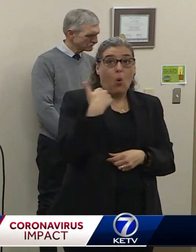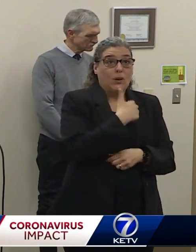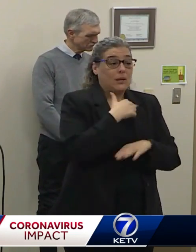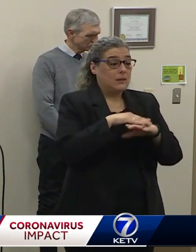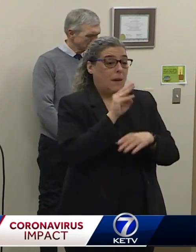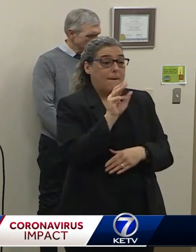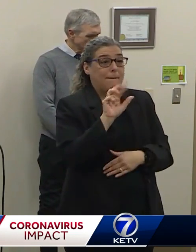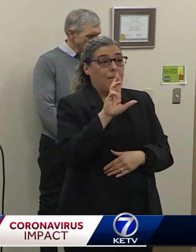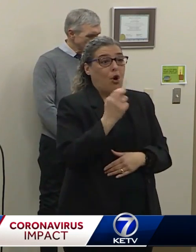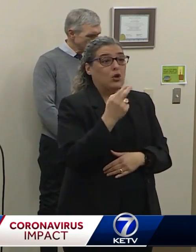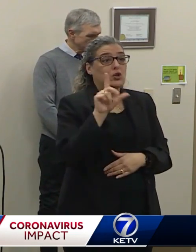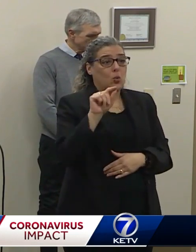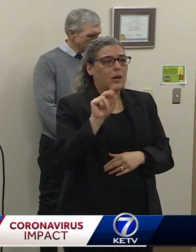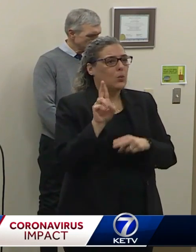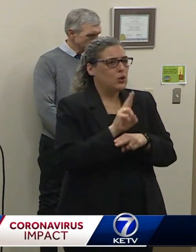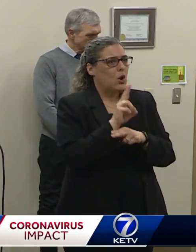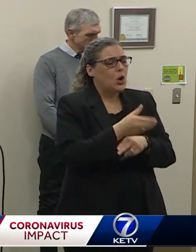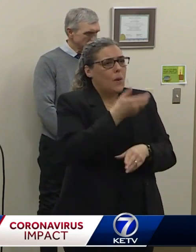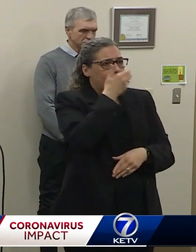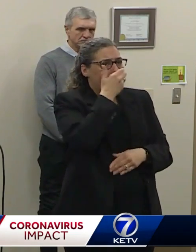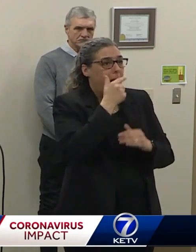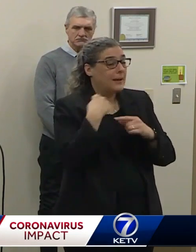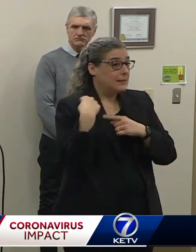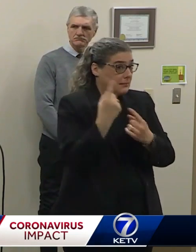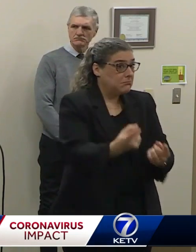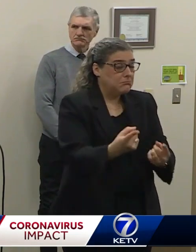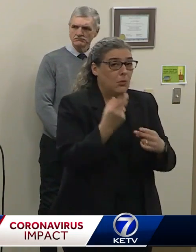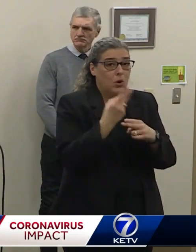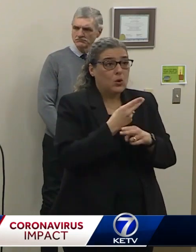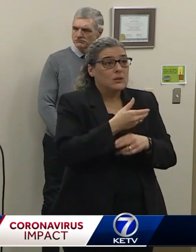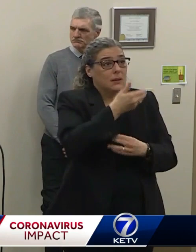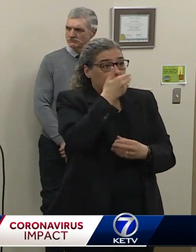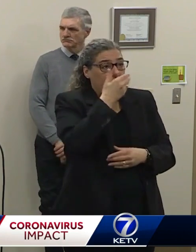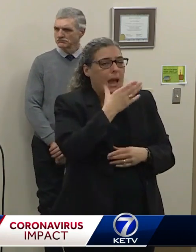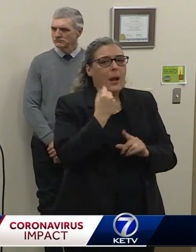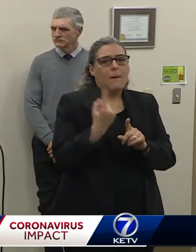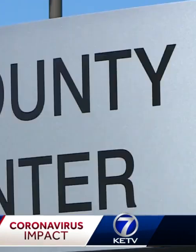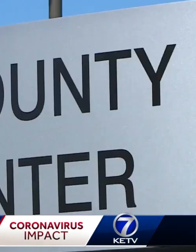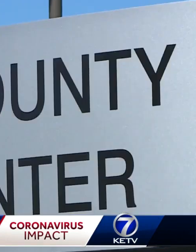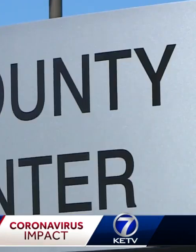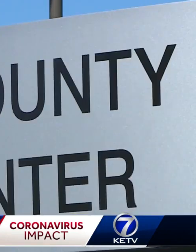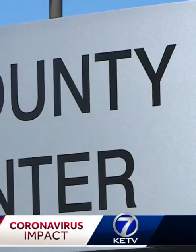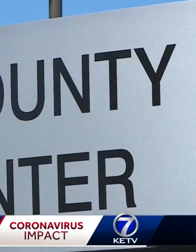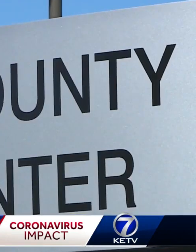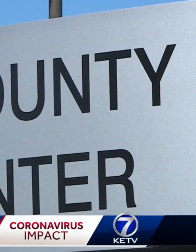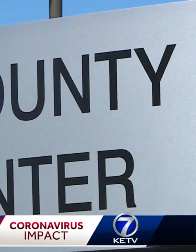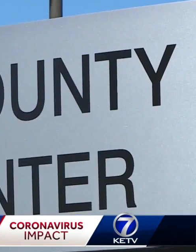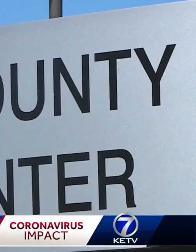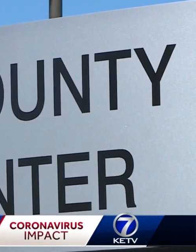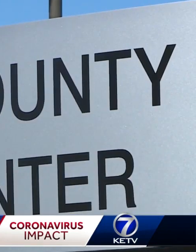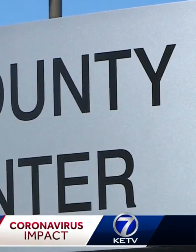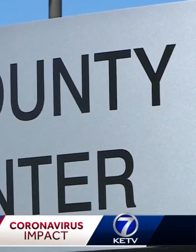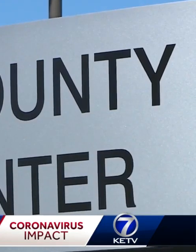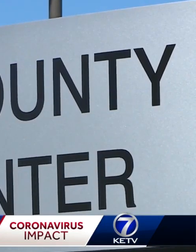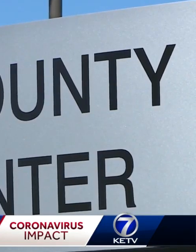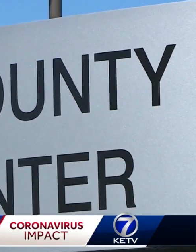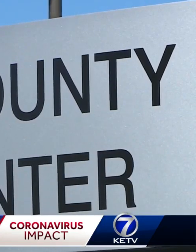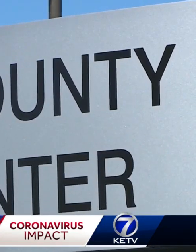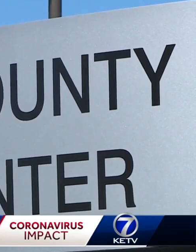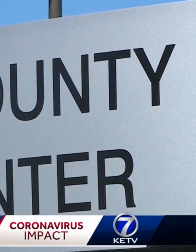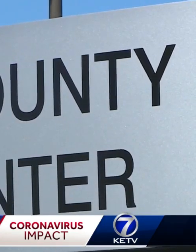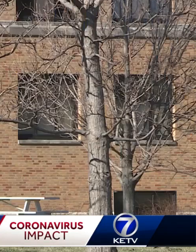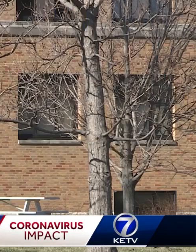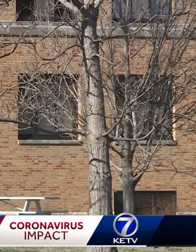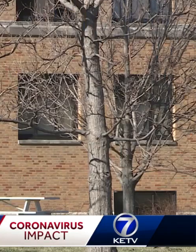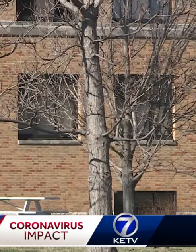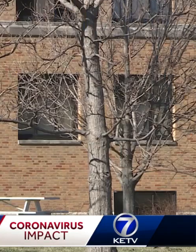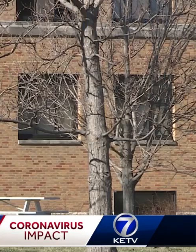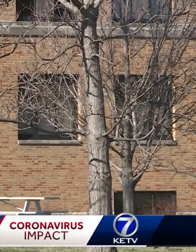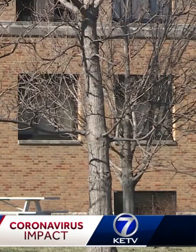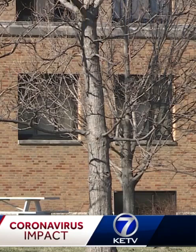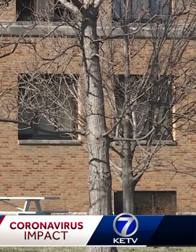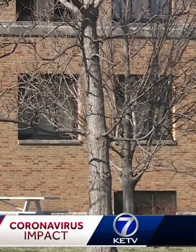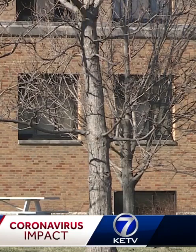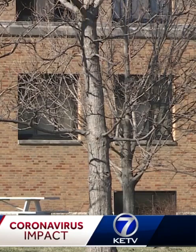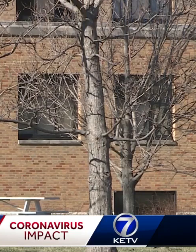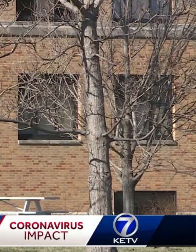WE IMMEDIATELY WENT TO FACE RISKS AS SOON AS THE CDC GUIDED US THERE ON THE 20TH OF MARCH, AND SO RIGHT NOW EVERYONE IS USING FACE MASKS AND APPOPRIATE PPE THROUGHOUT THE BUILDING.